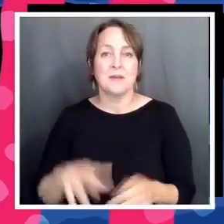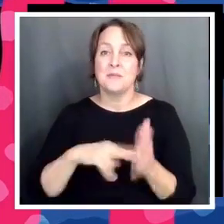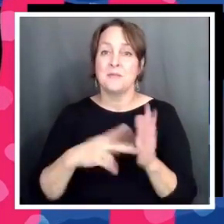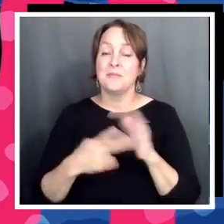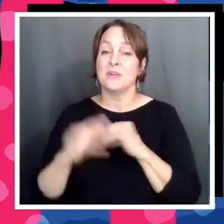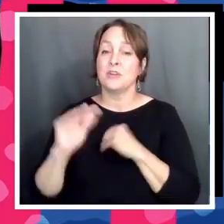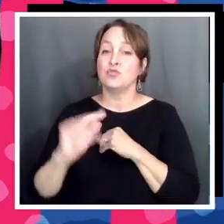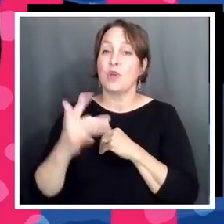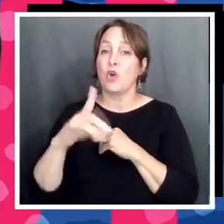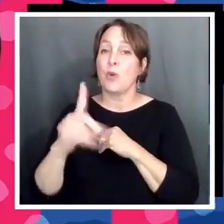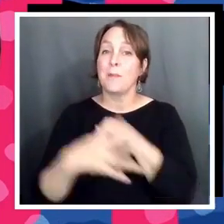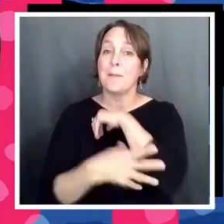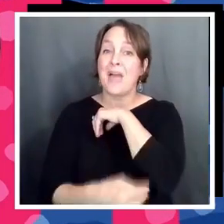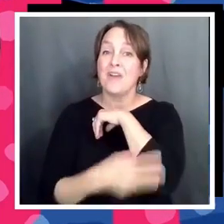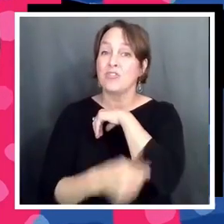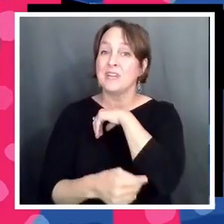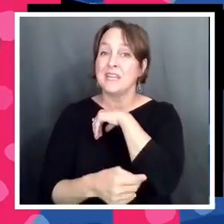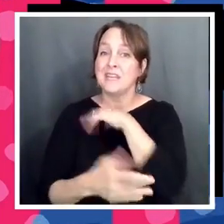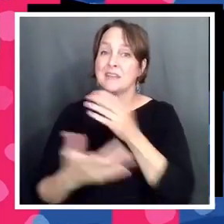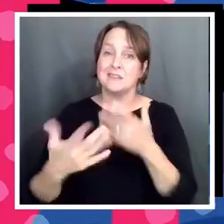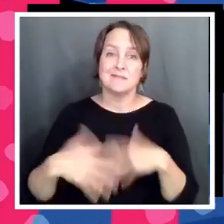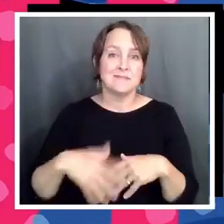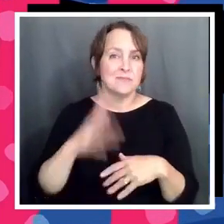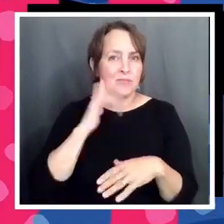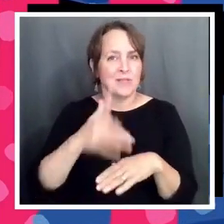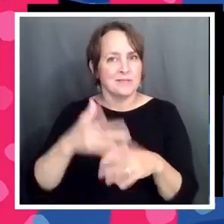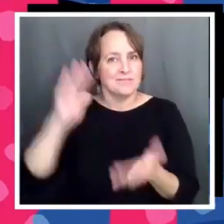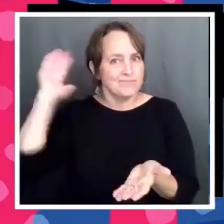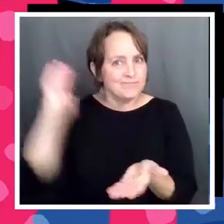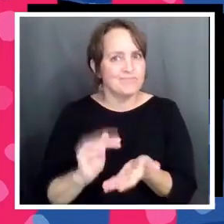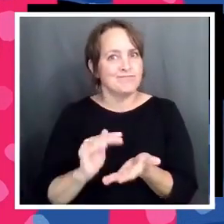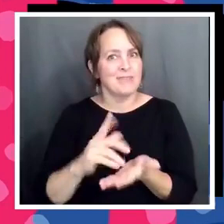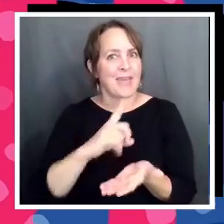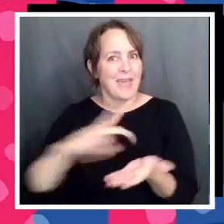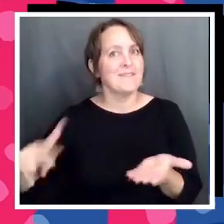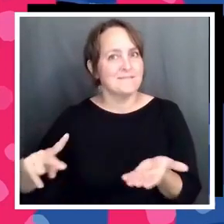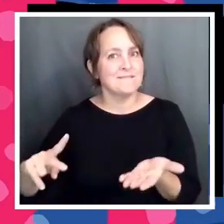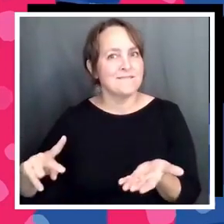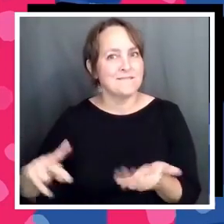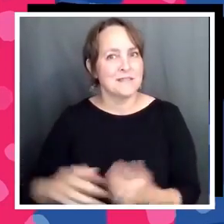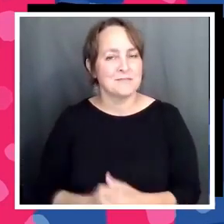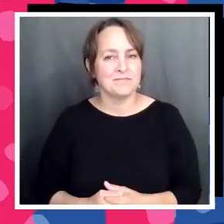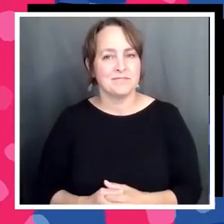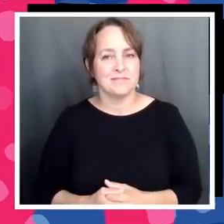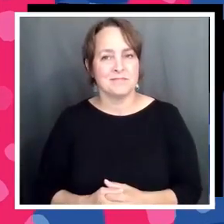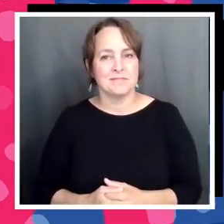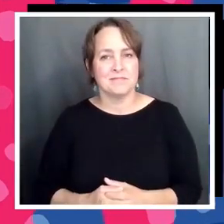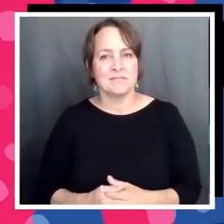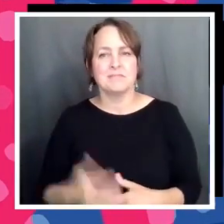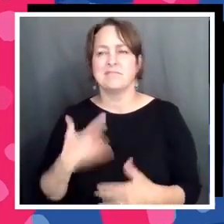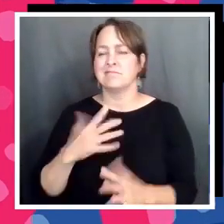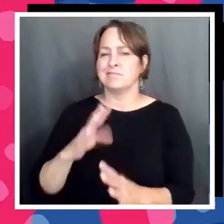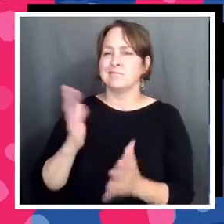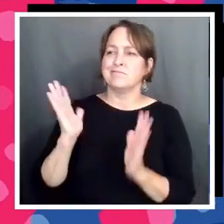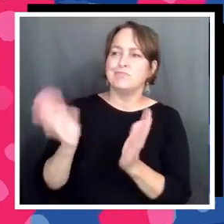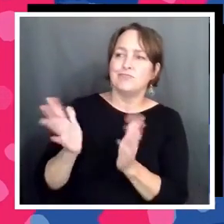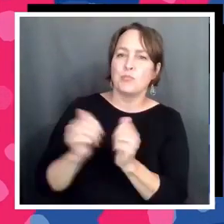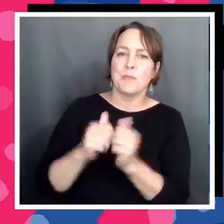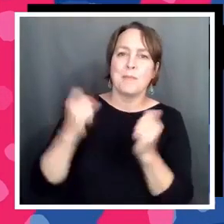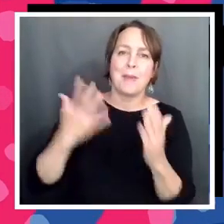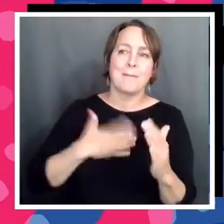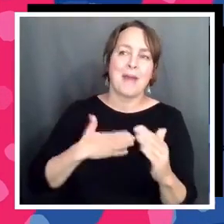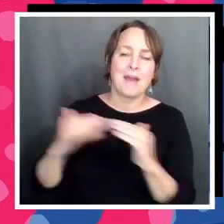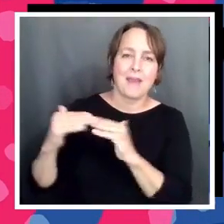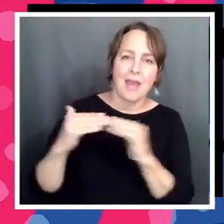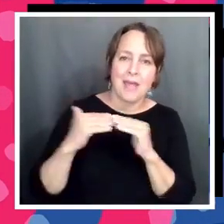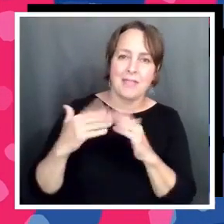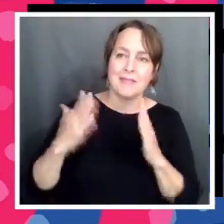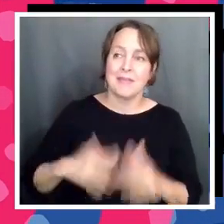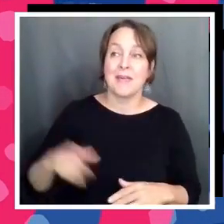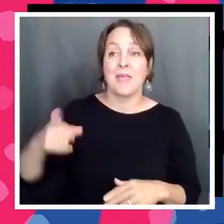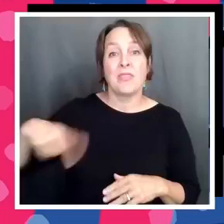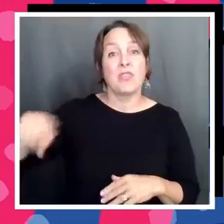THE AMERICAN RESCUE PLAN.